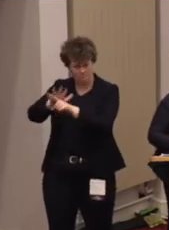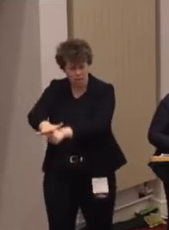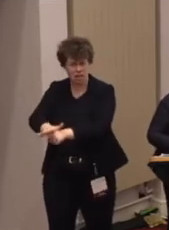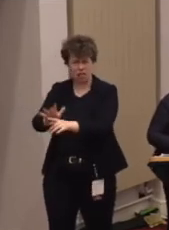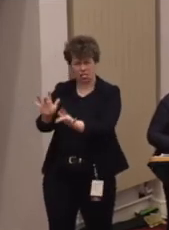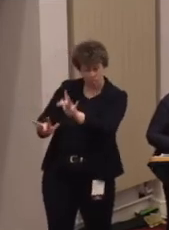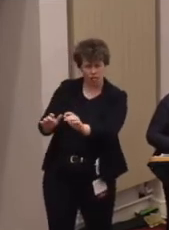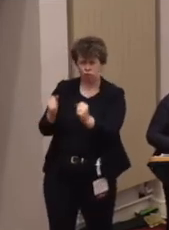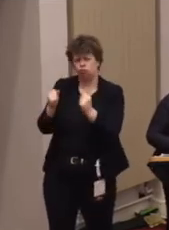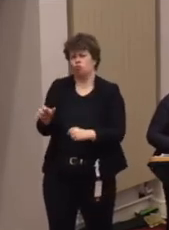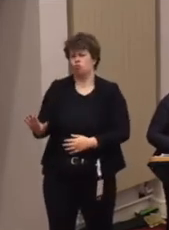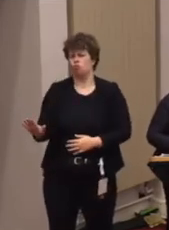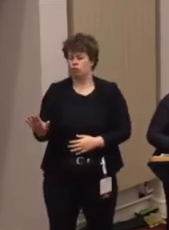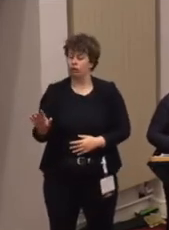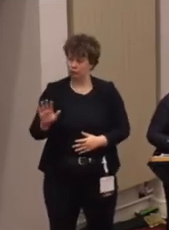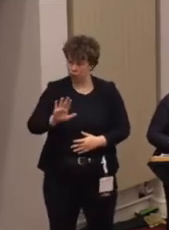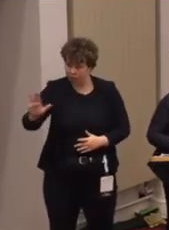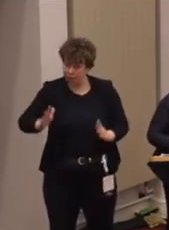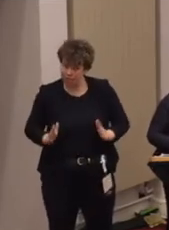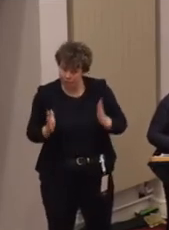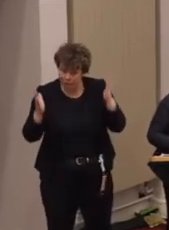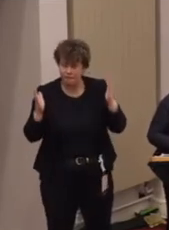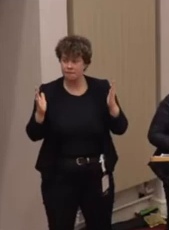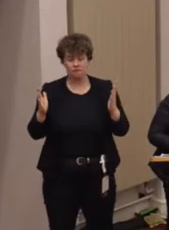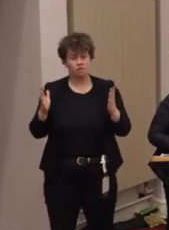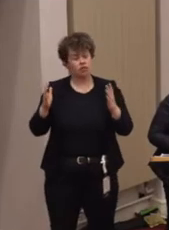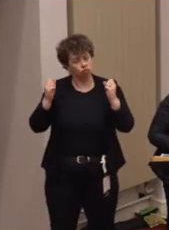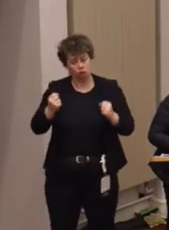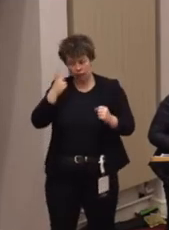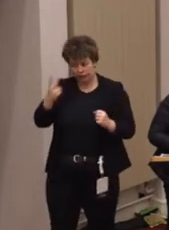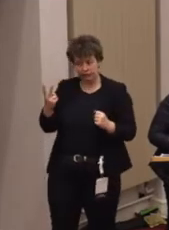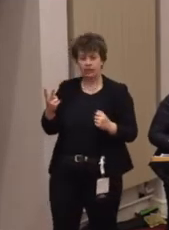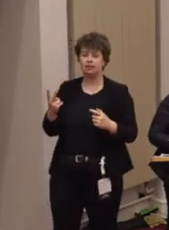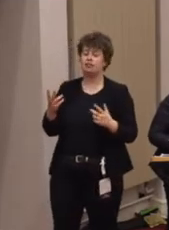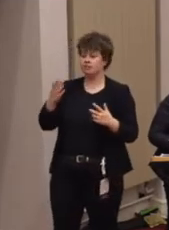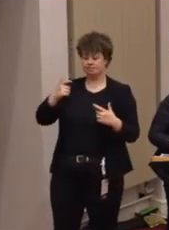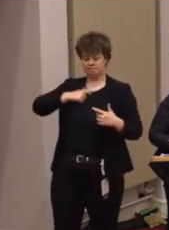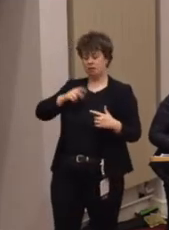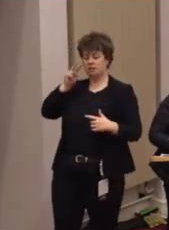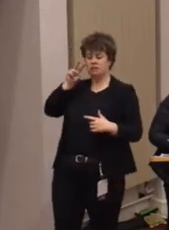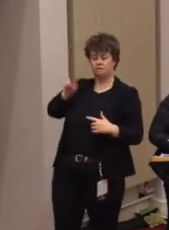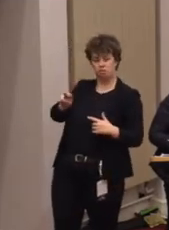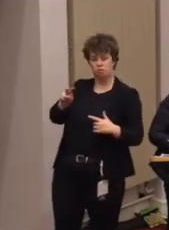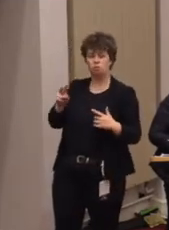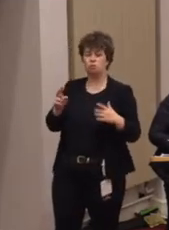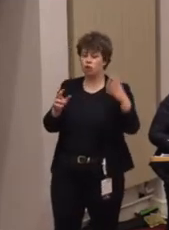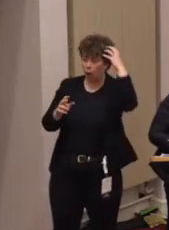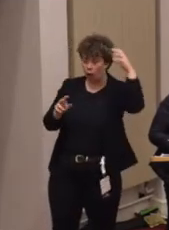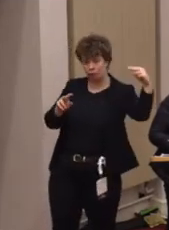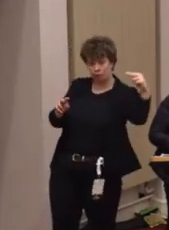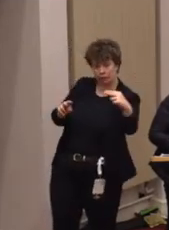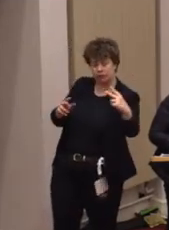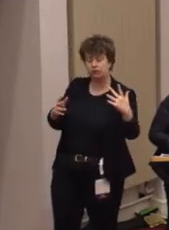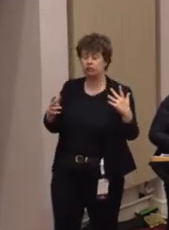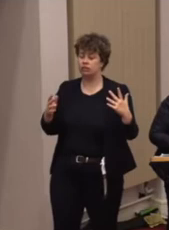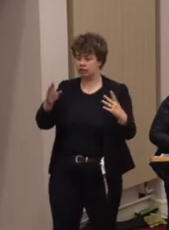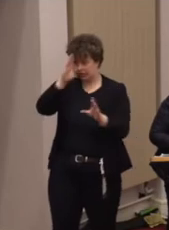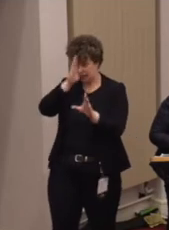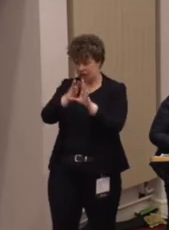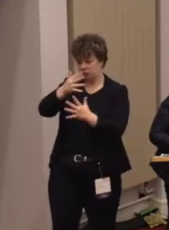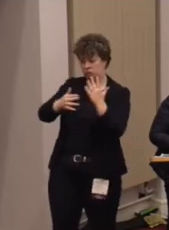and women with disabilities face attitudinal, structural, psychosocial, institutional, multiple